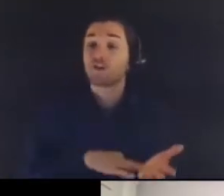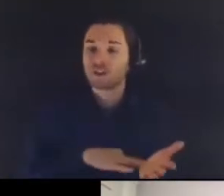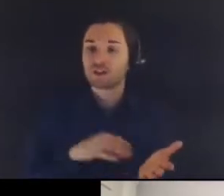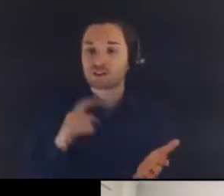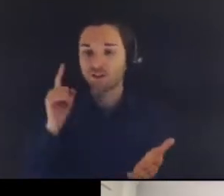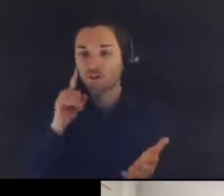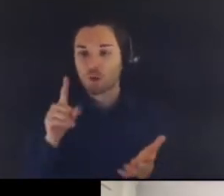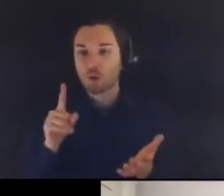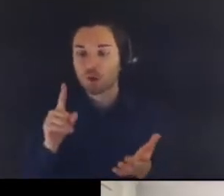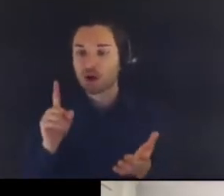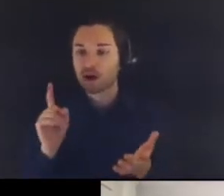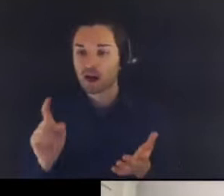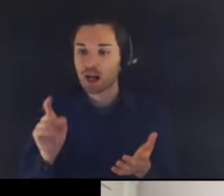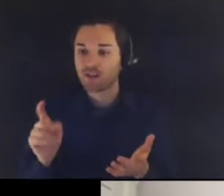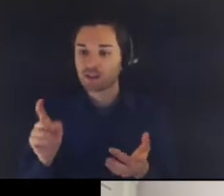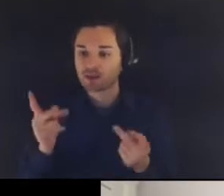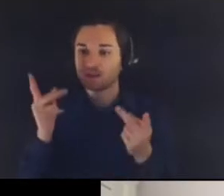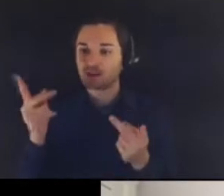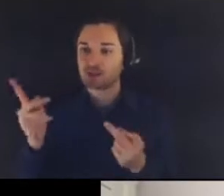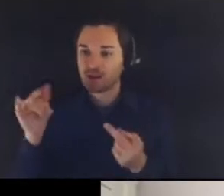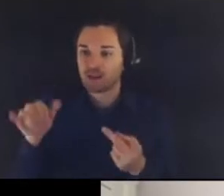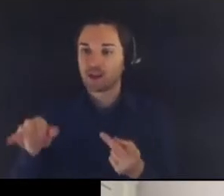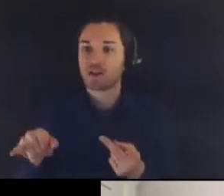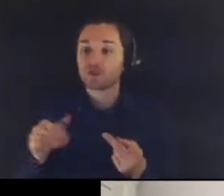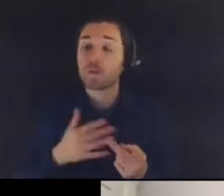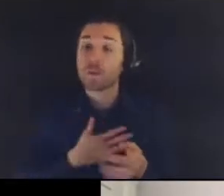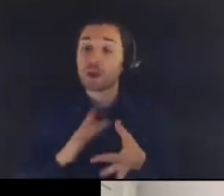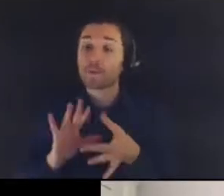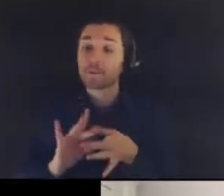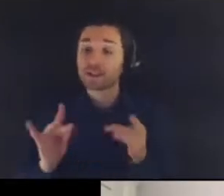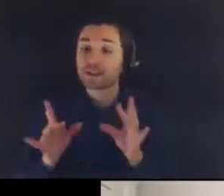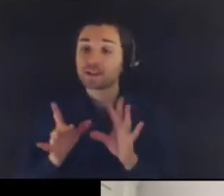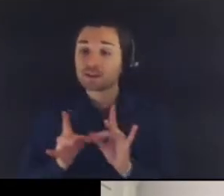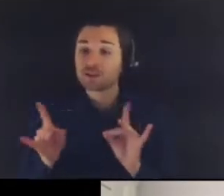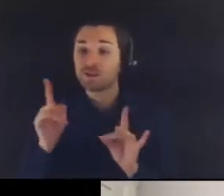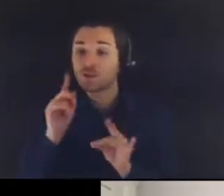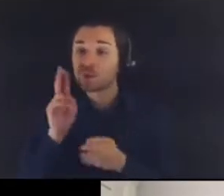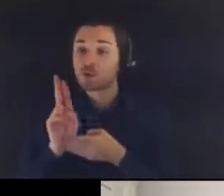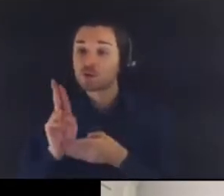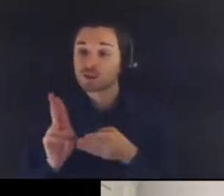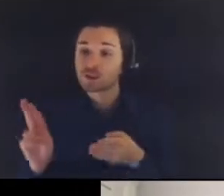So basically, this is what my message is for universities, for grant funders, for people